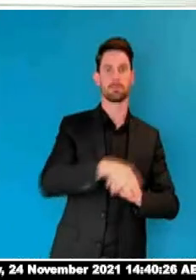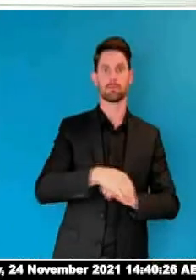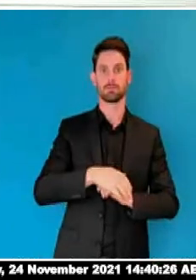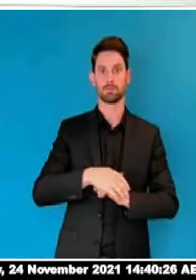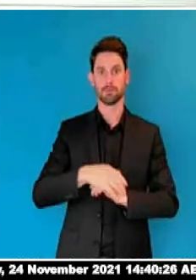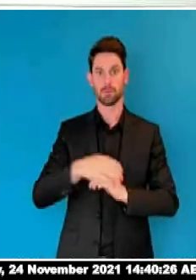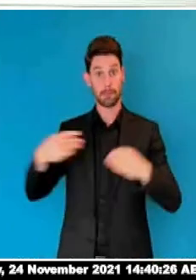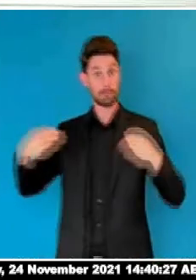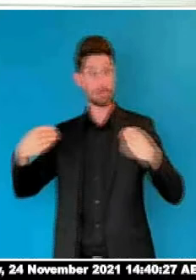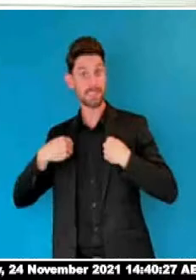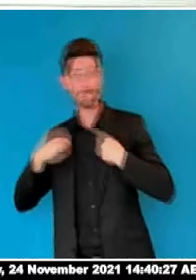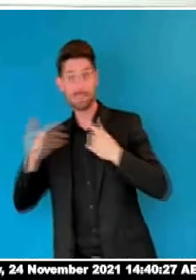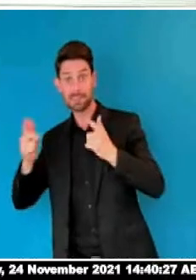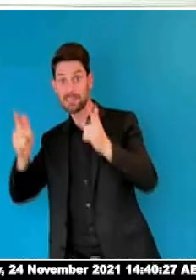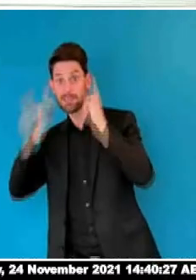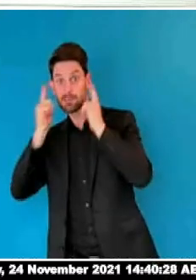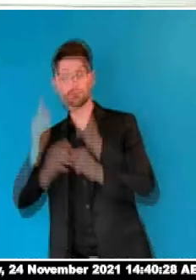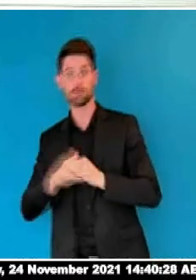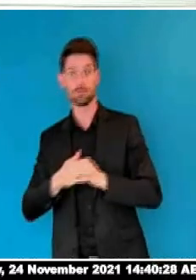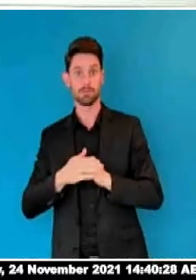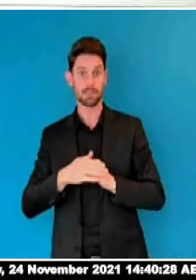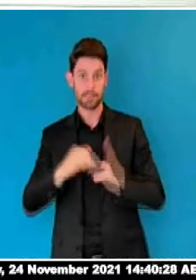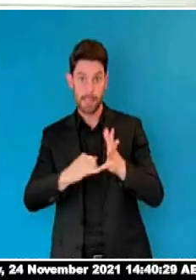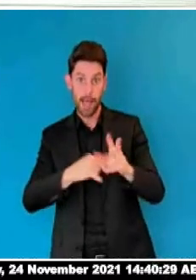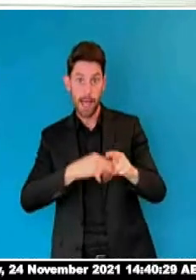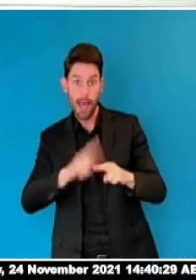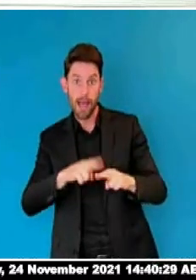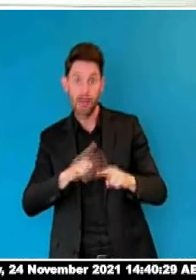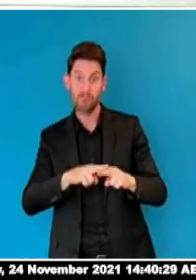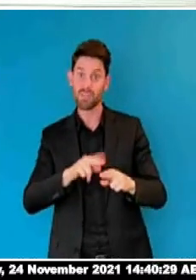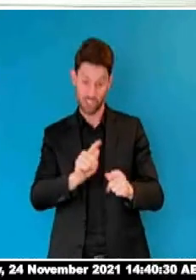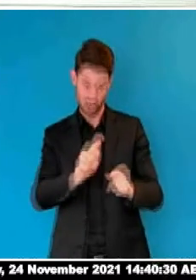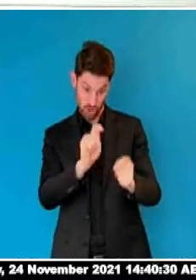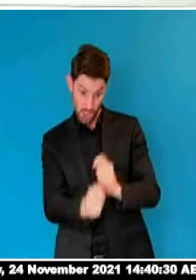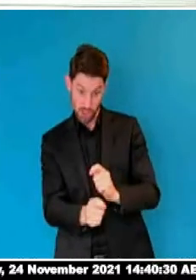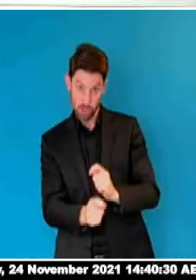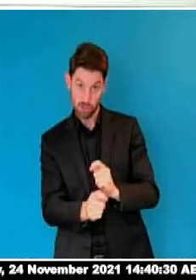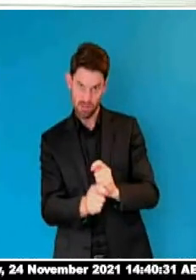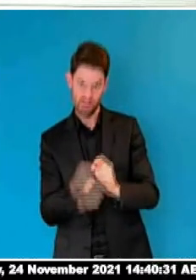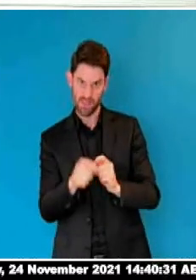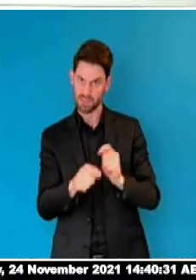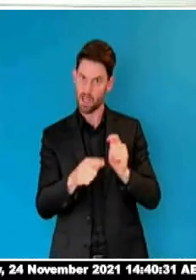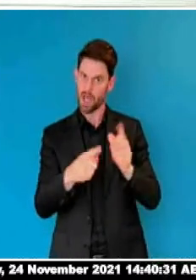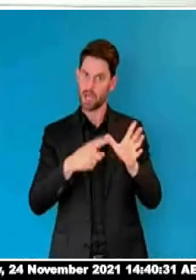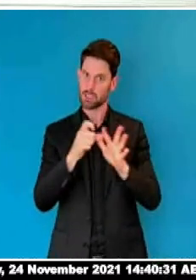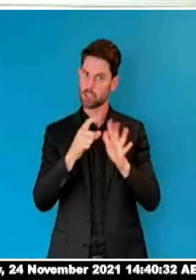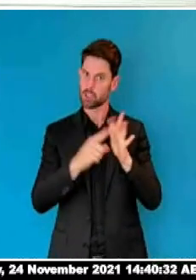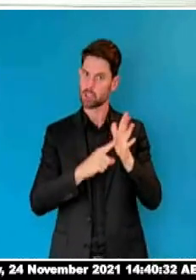to provide a safe working environment as far as practicable, then clearly the making of an